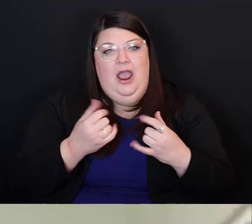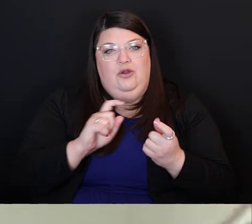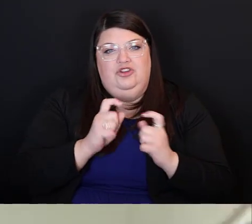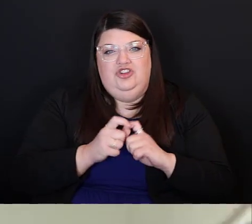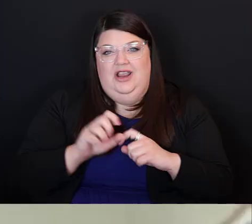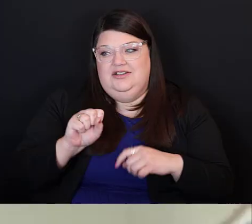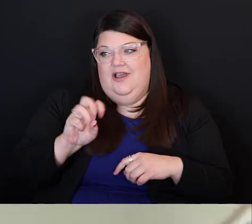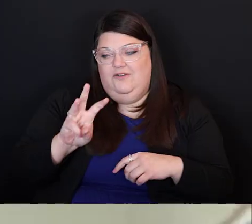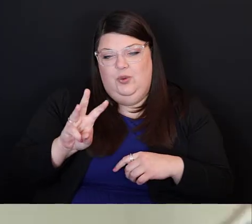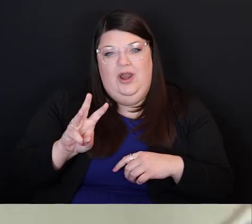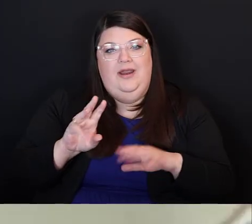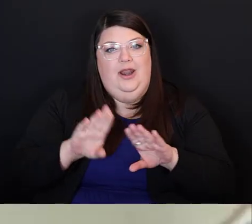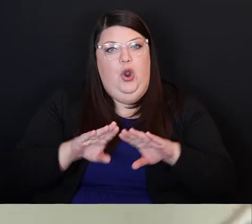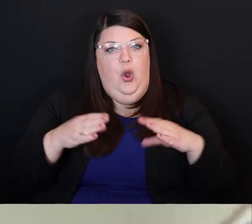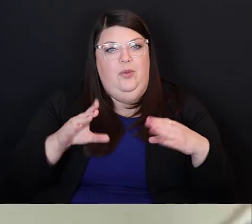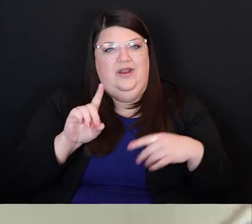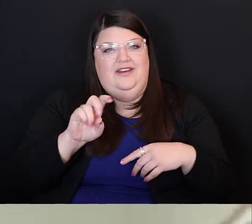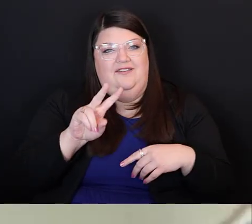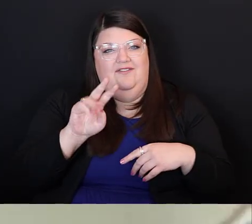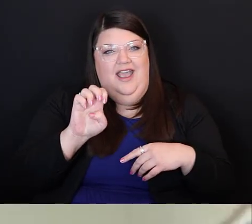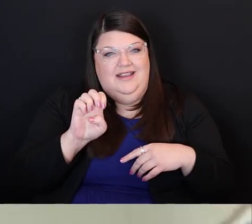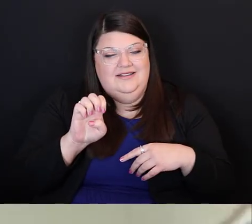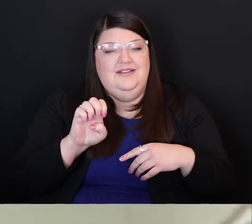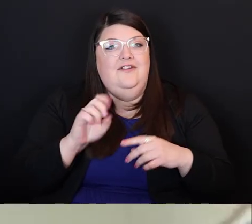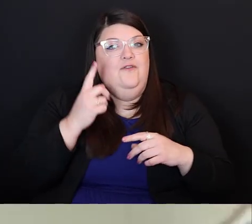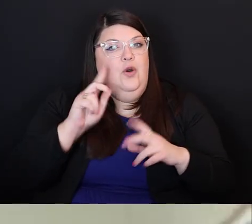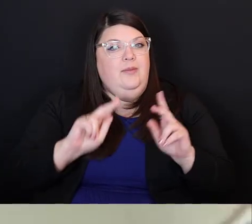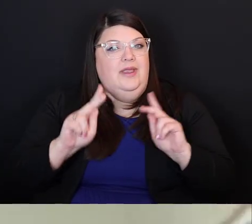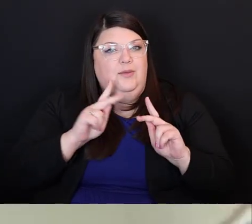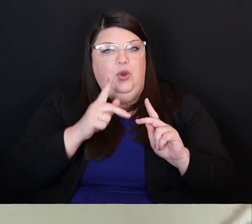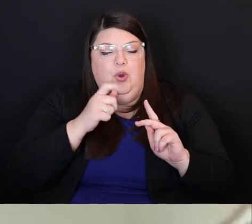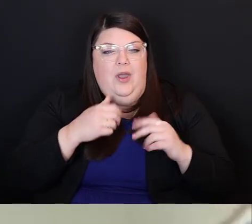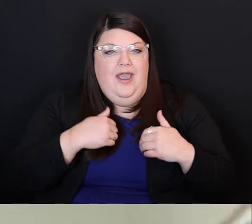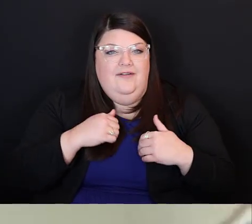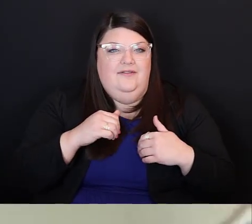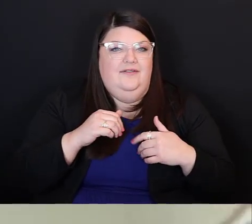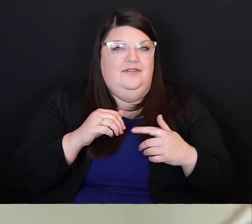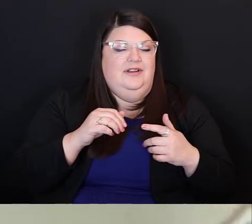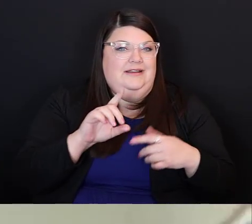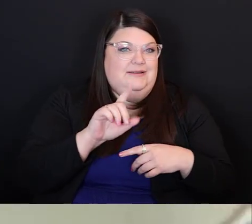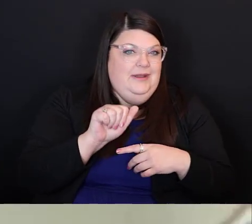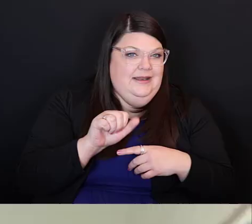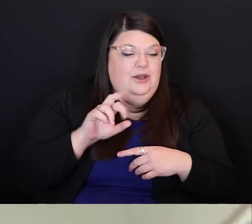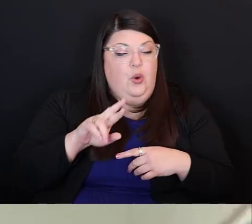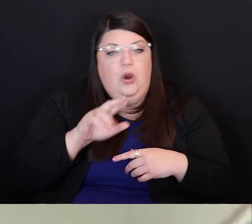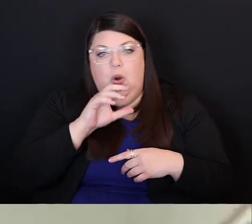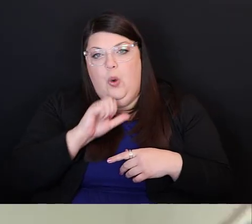software to open the device up to people with disabilities or older adults. So there's a lot of exciting things there.